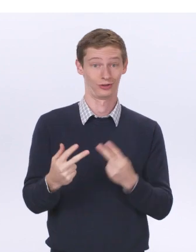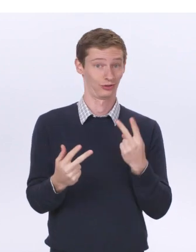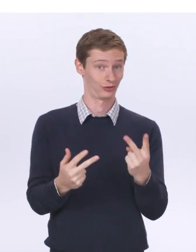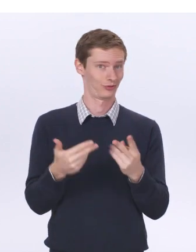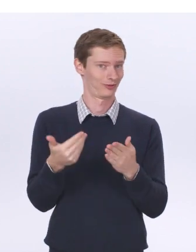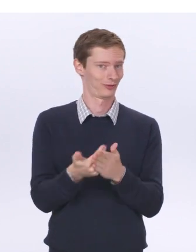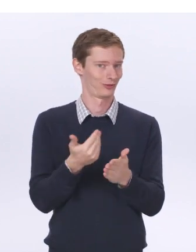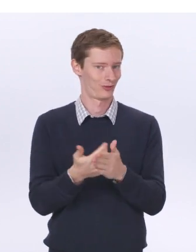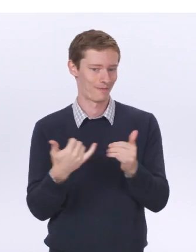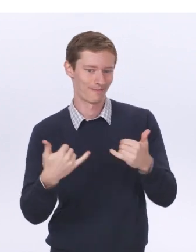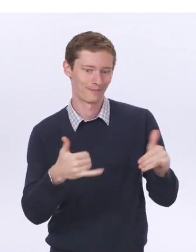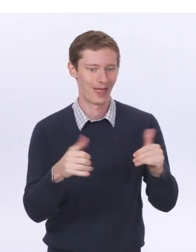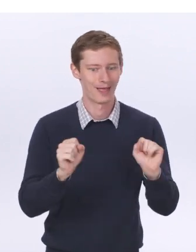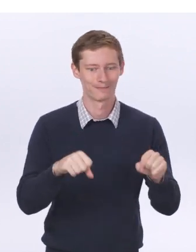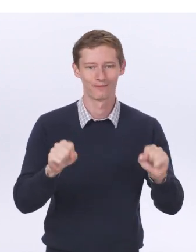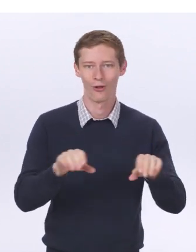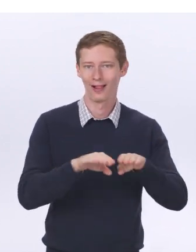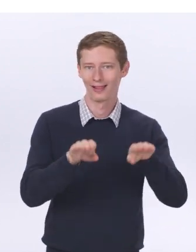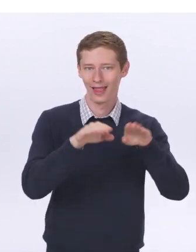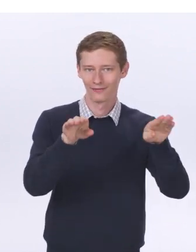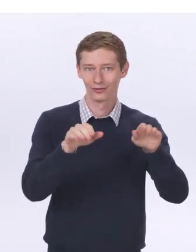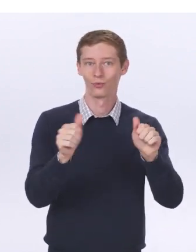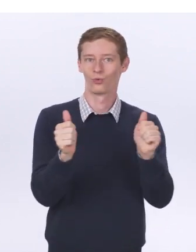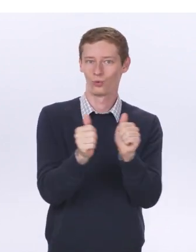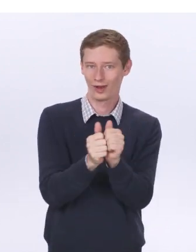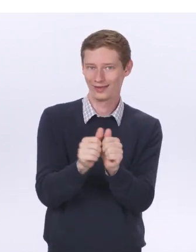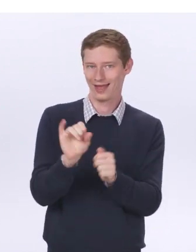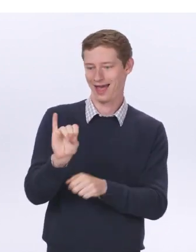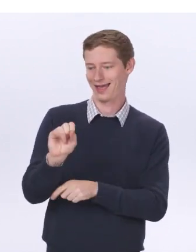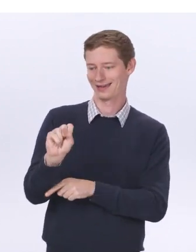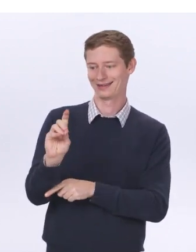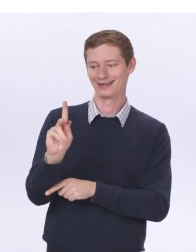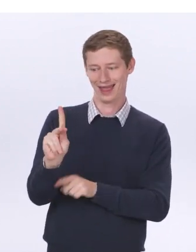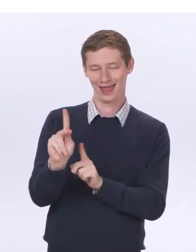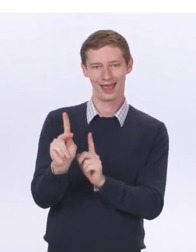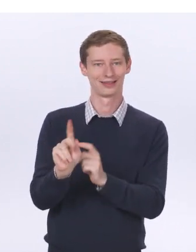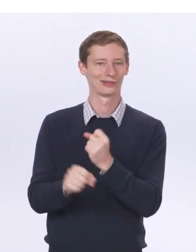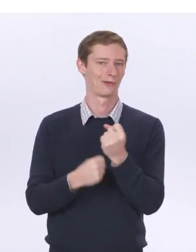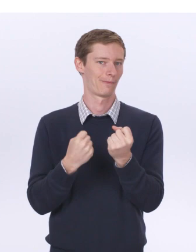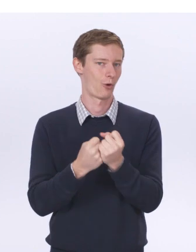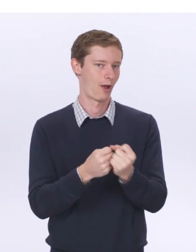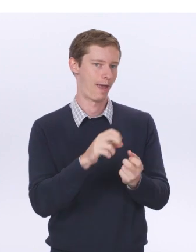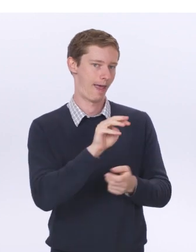that support mixed reality and haptics. We're excited for you to be able to try the latest